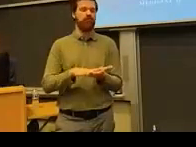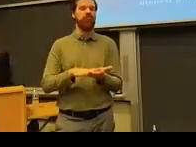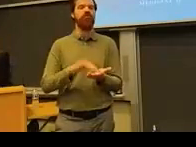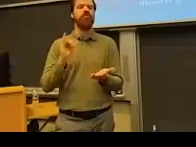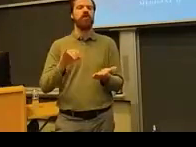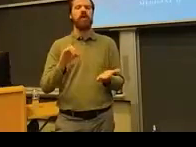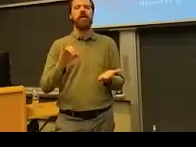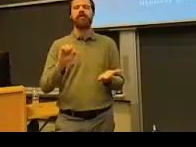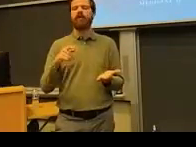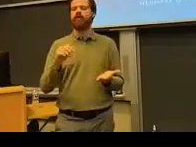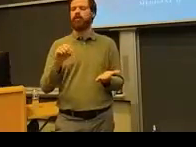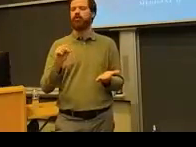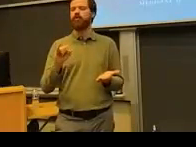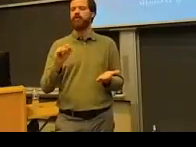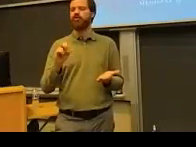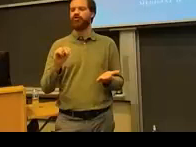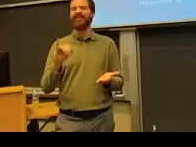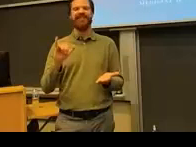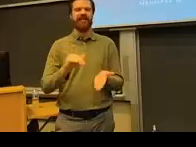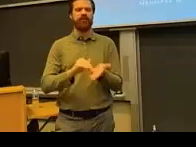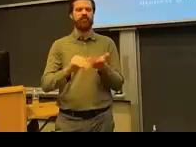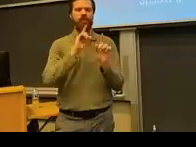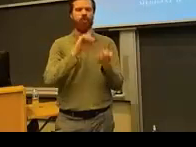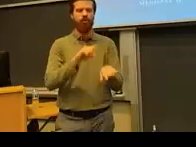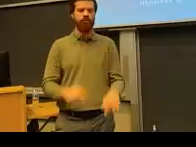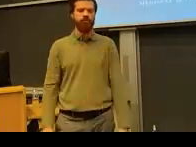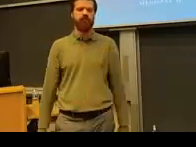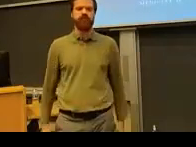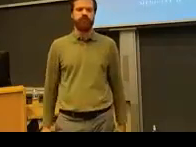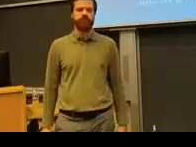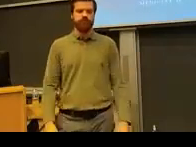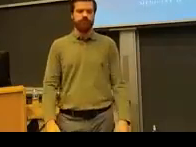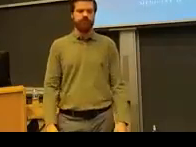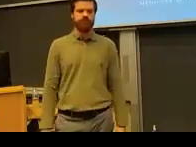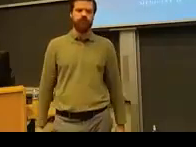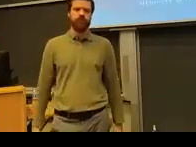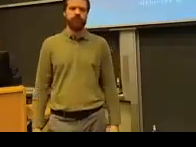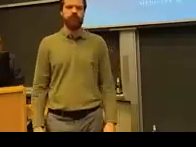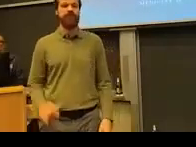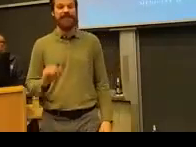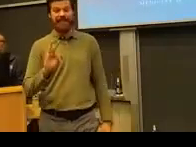that accompanies the the discharge order if you can tell me what most of those things mean then